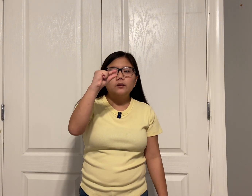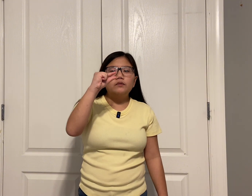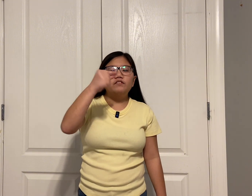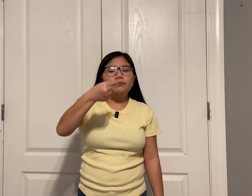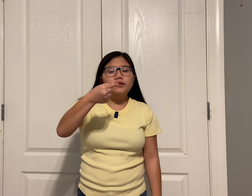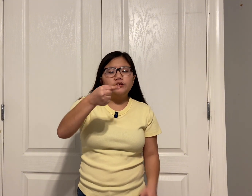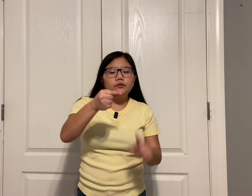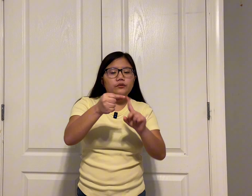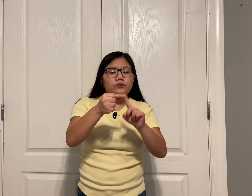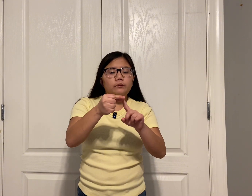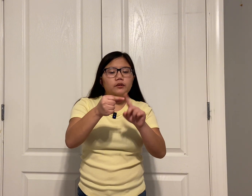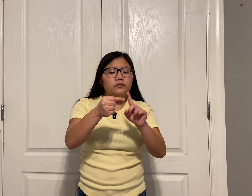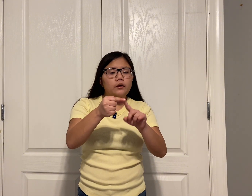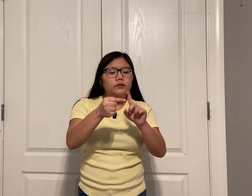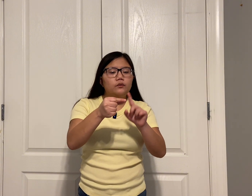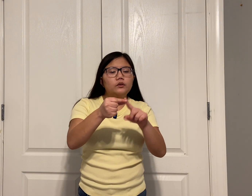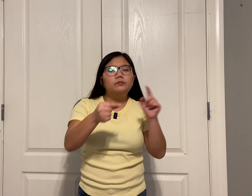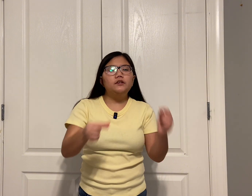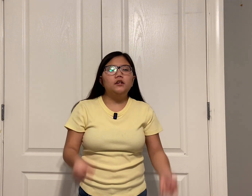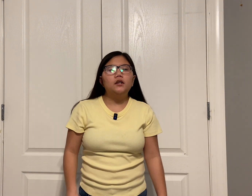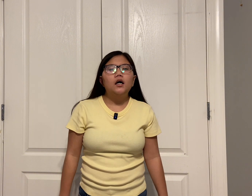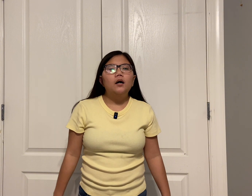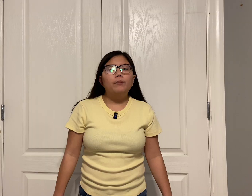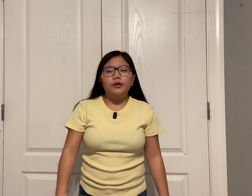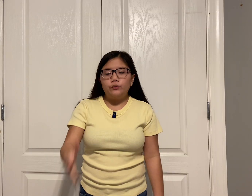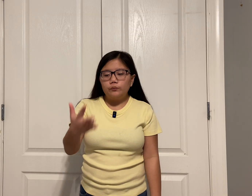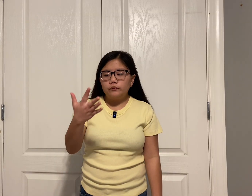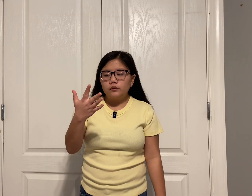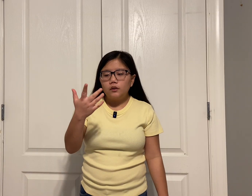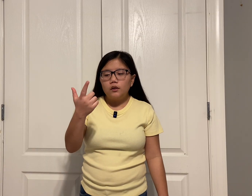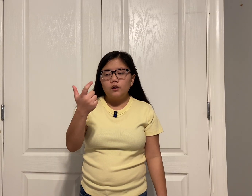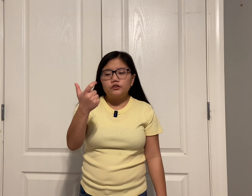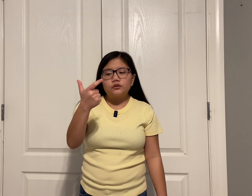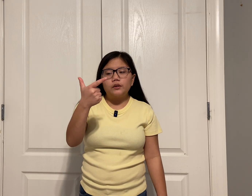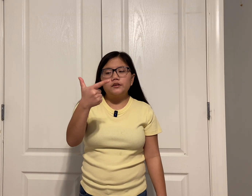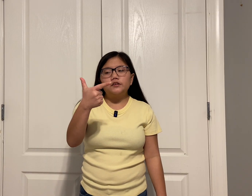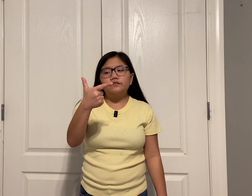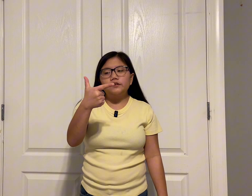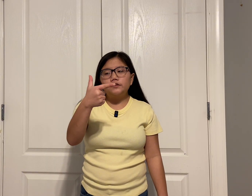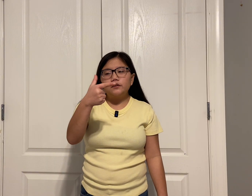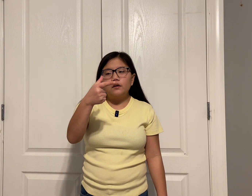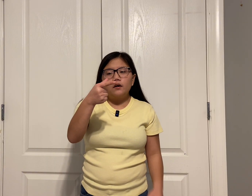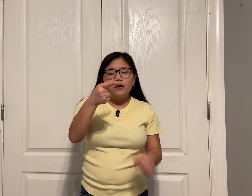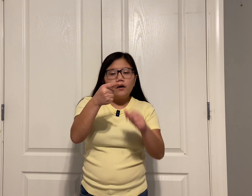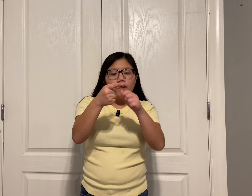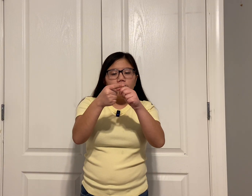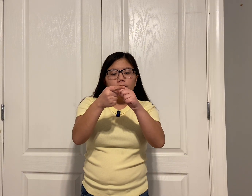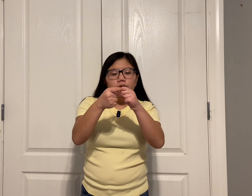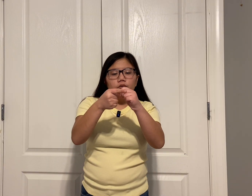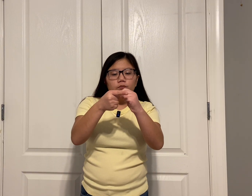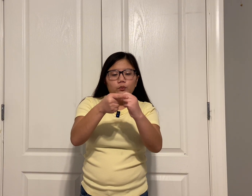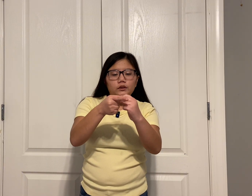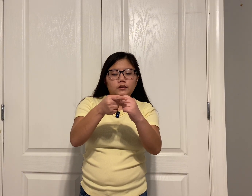But flip it so that your thumbnail can only be seen by you. So hand is in a fist, thumbnail's pointing to the side